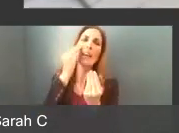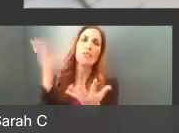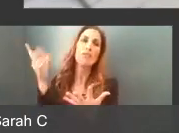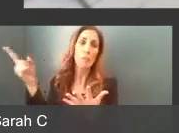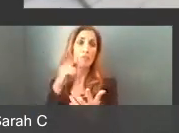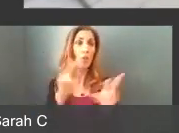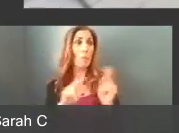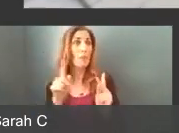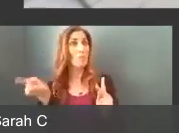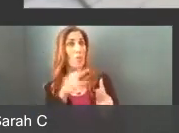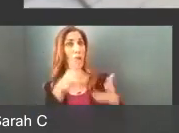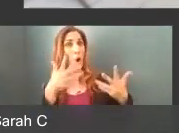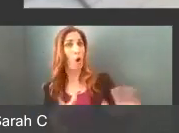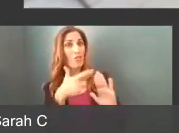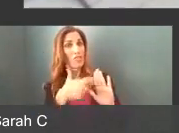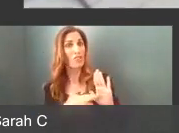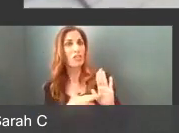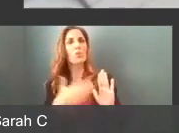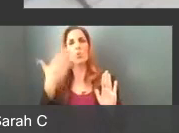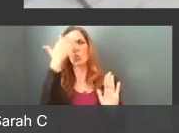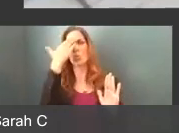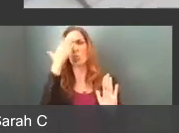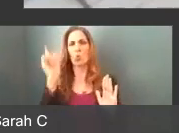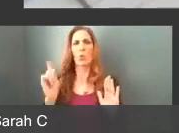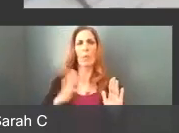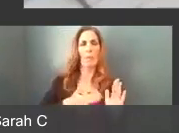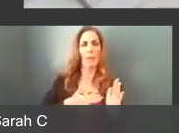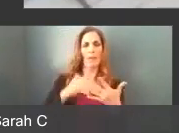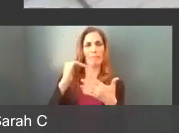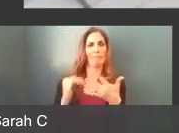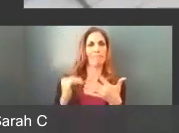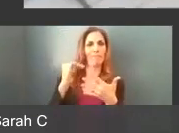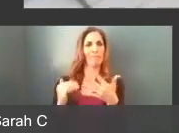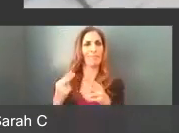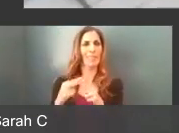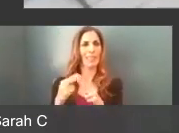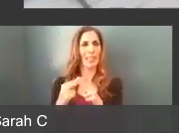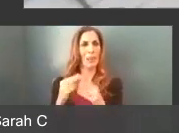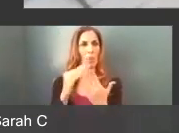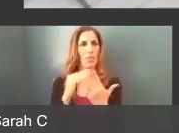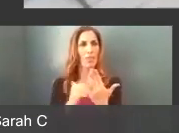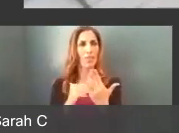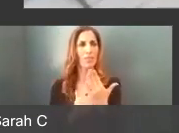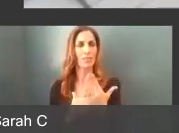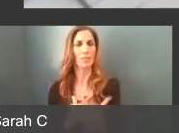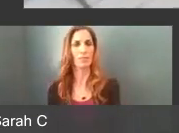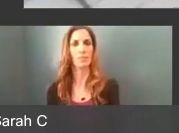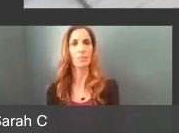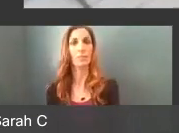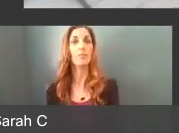some idea of where you are in the line. On our vaccine page, there's now a link next to a blue